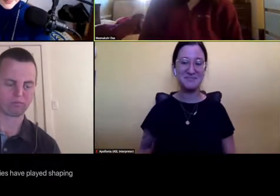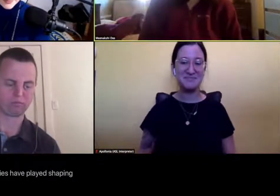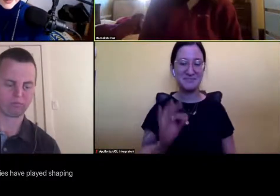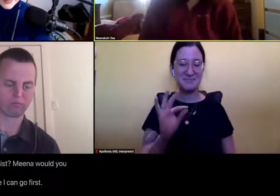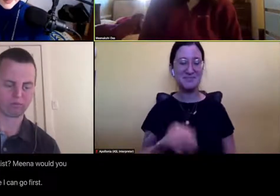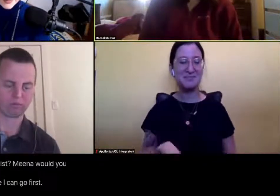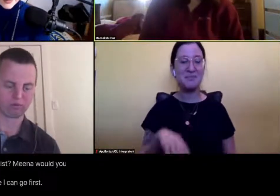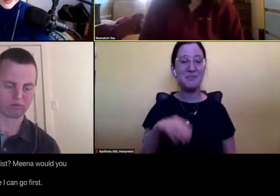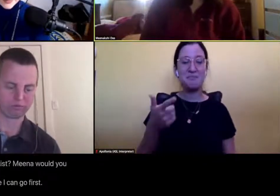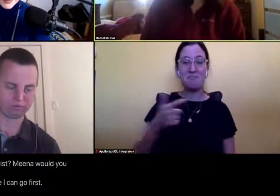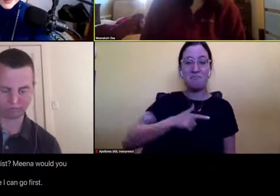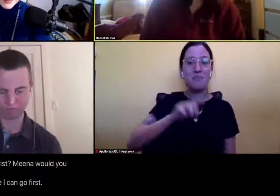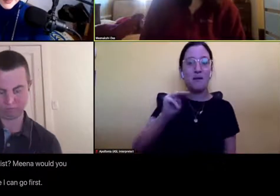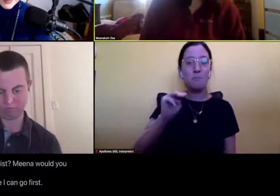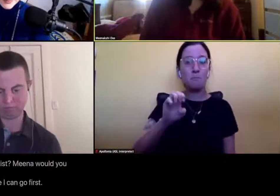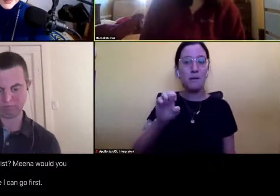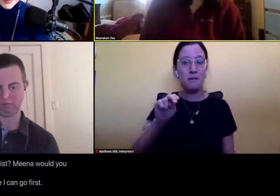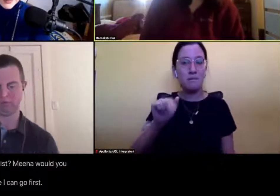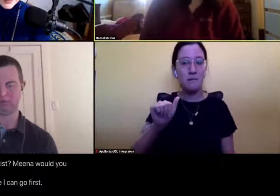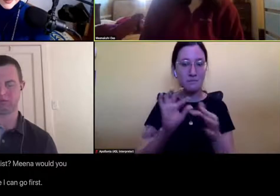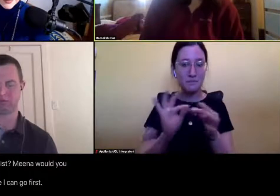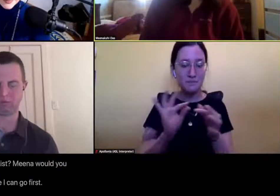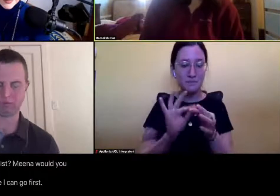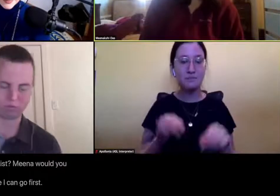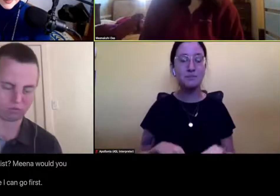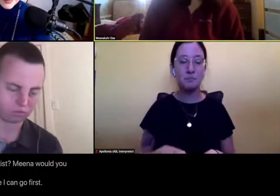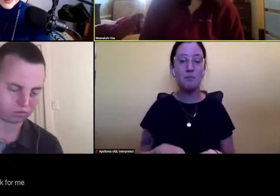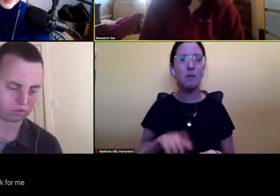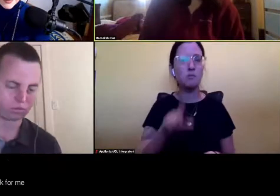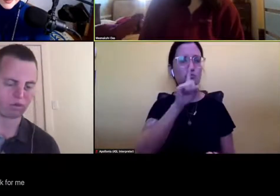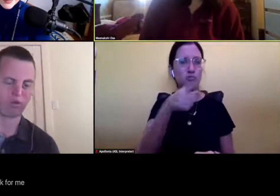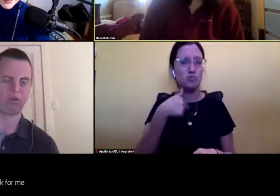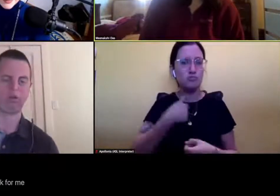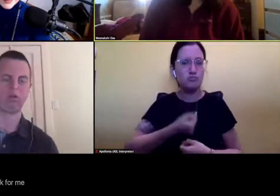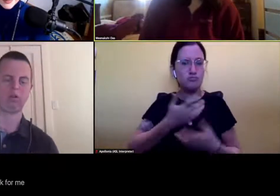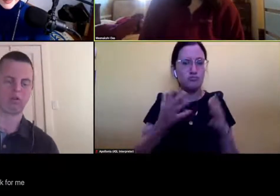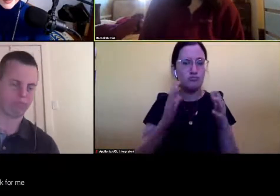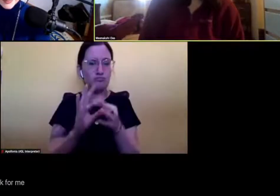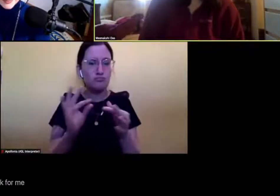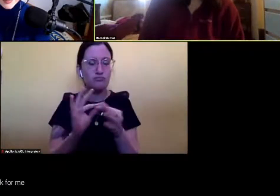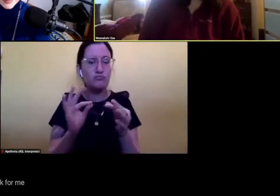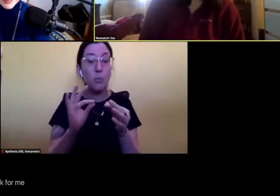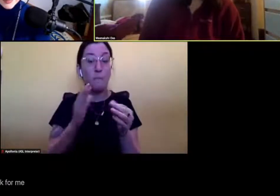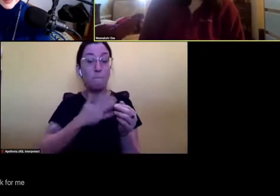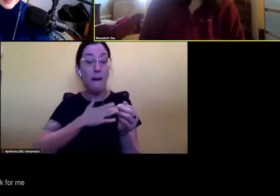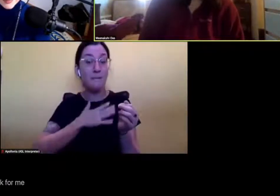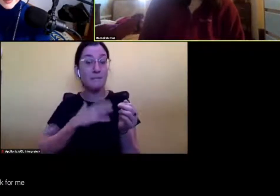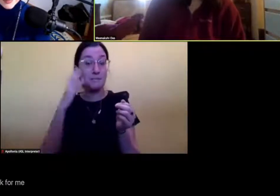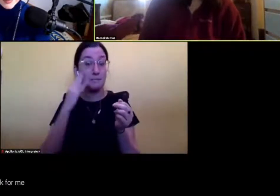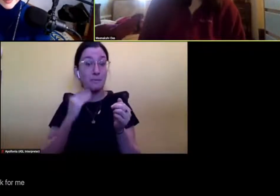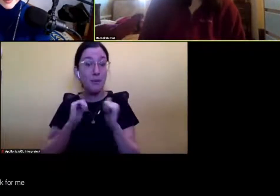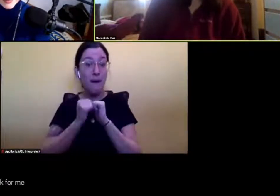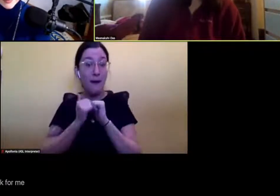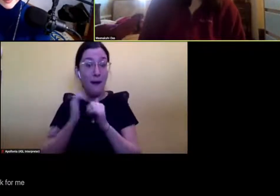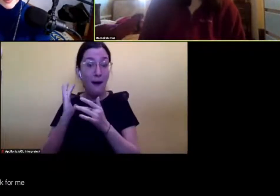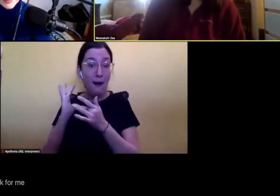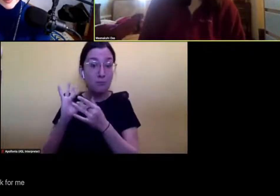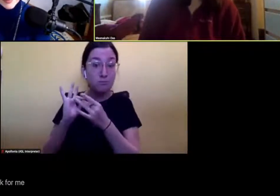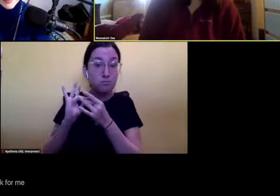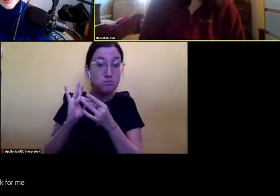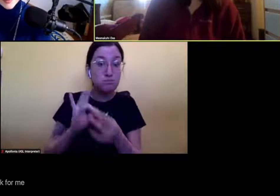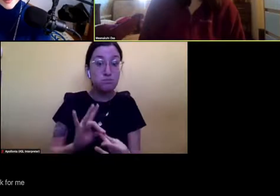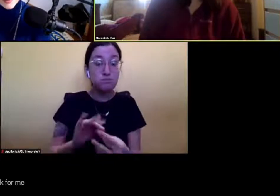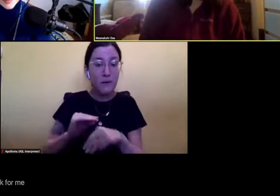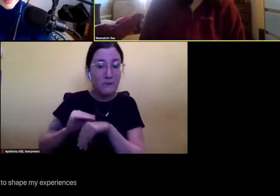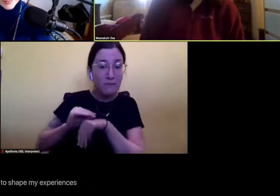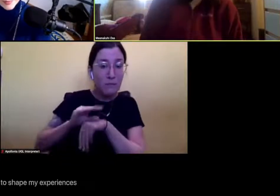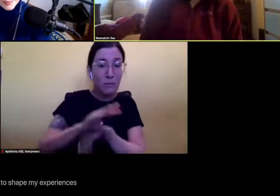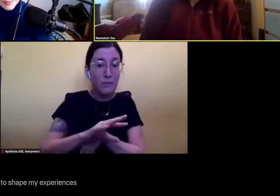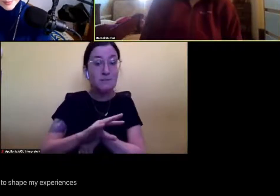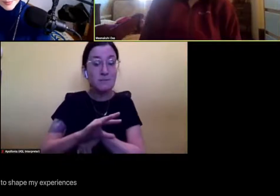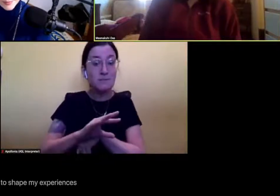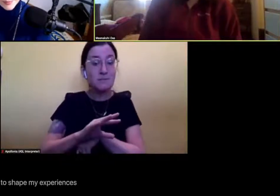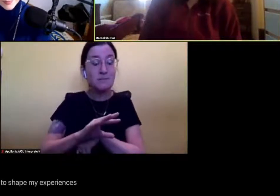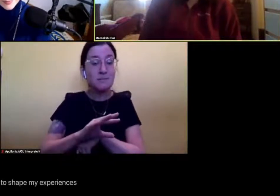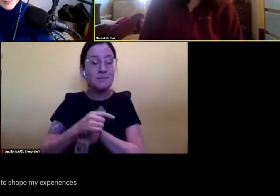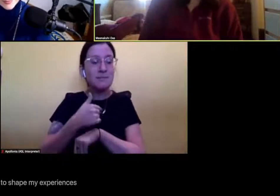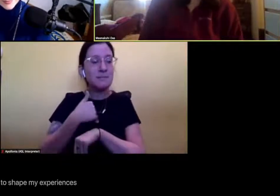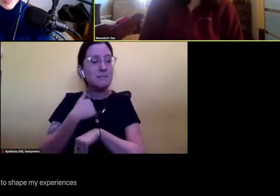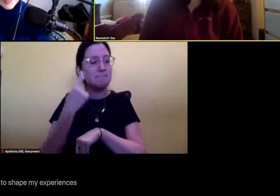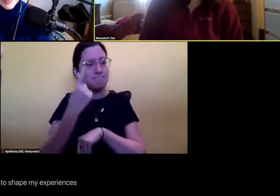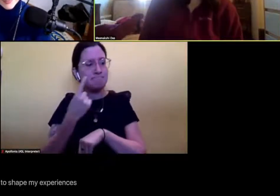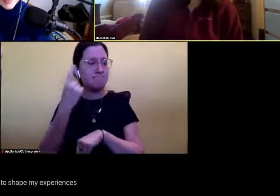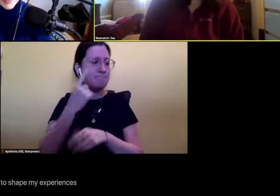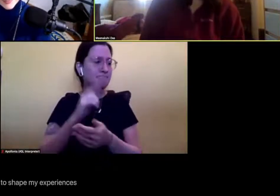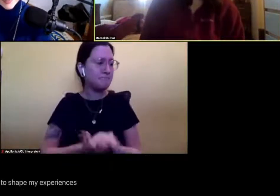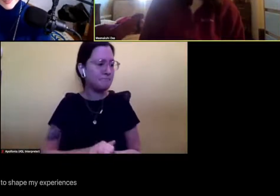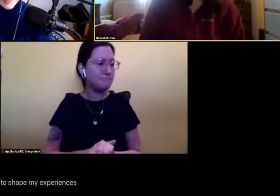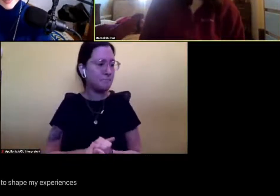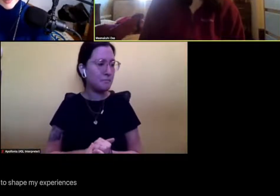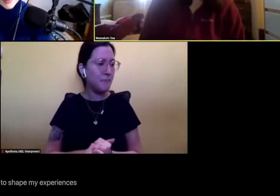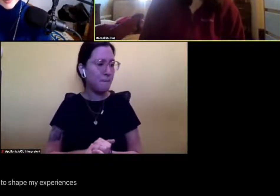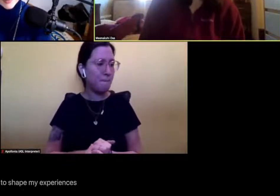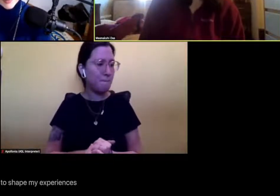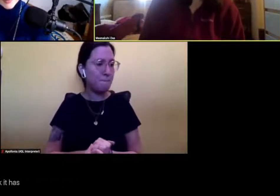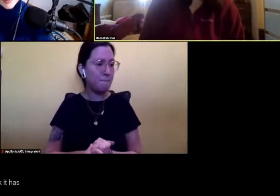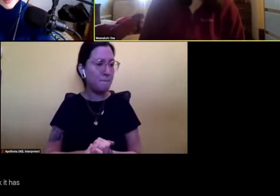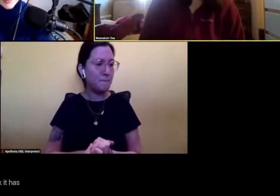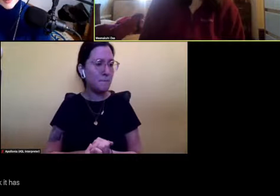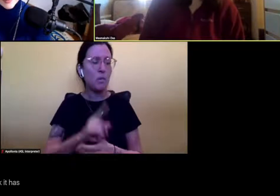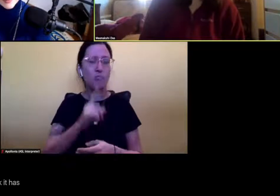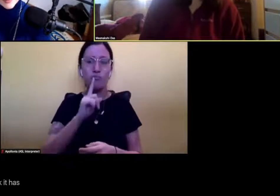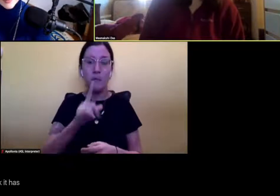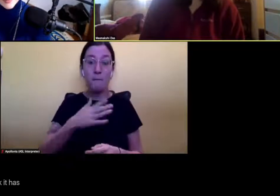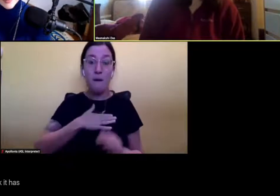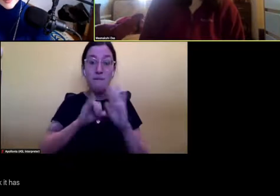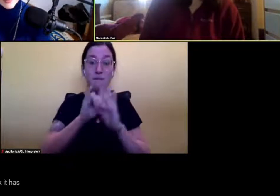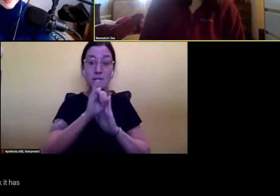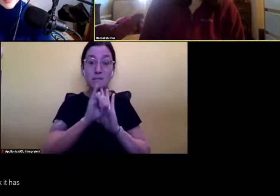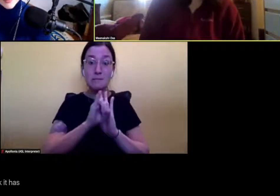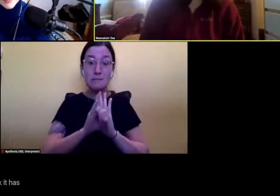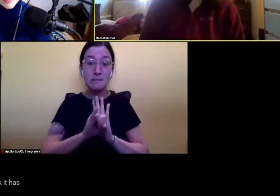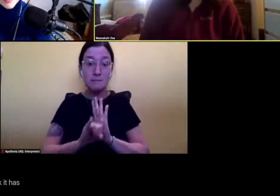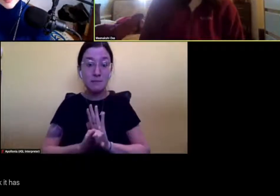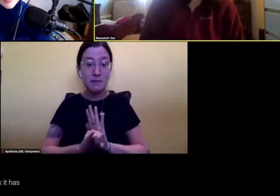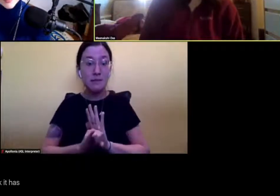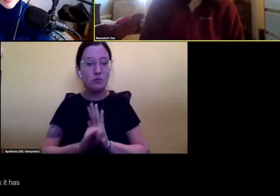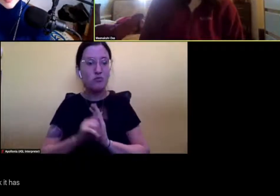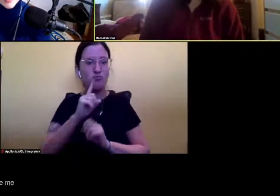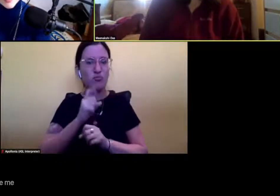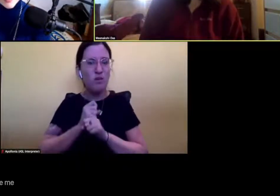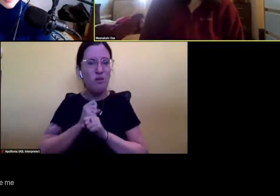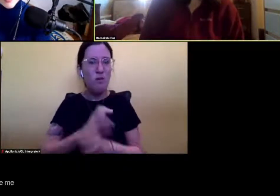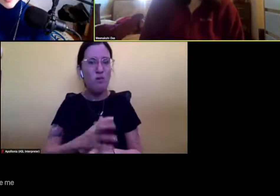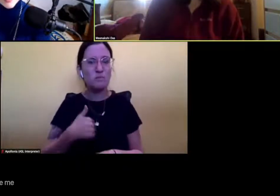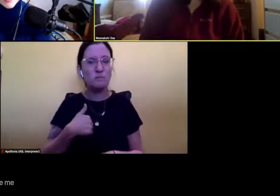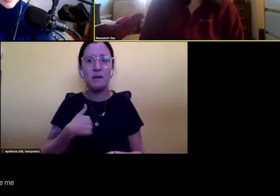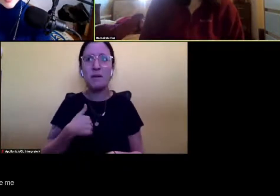for me the way it has helped me to shape my experiences, I think it has made me much more